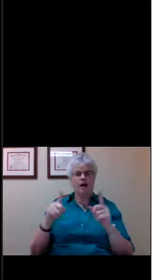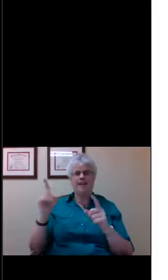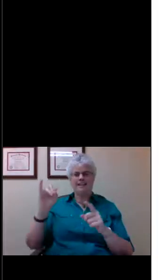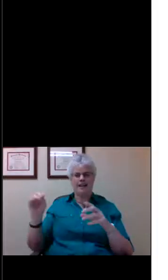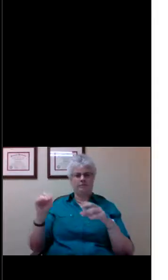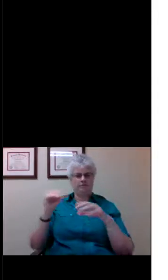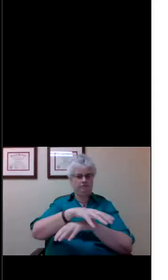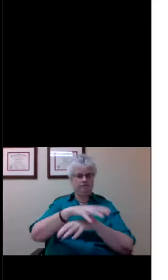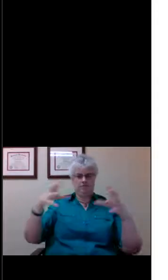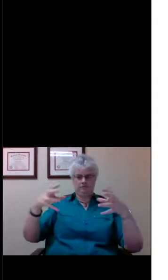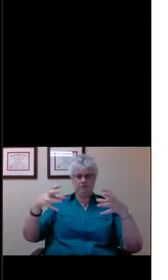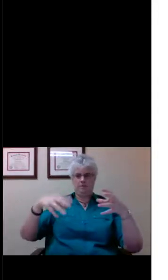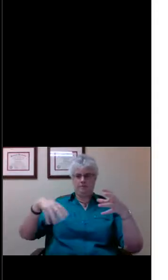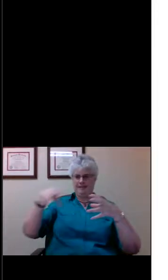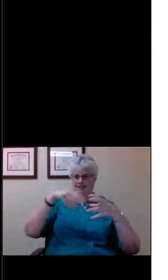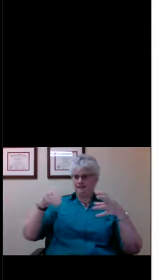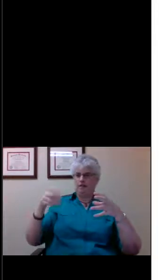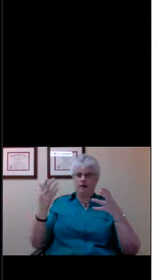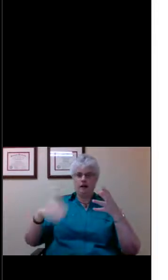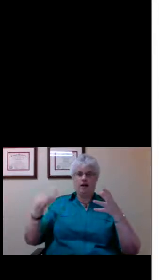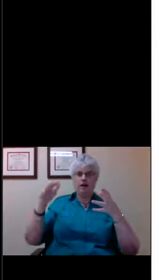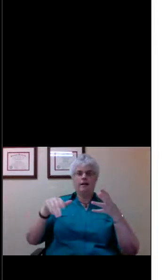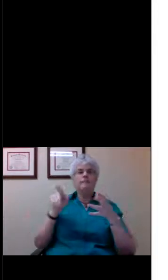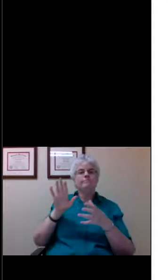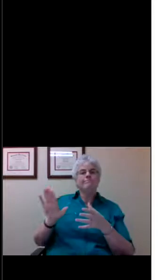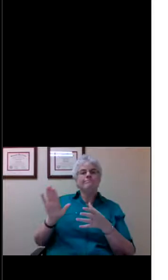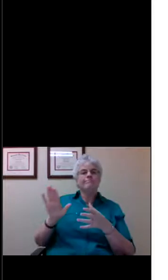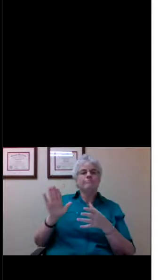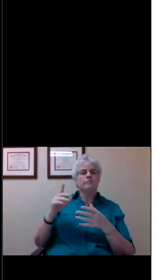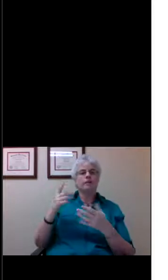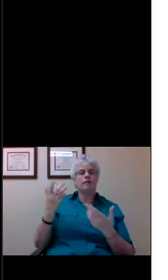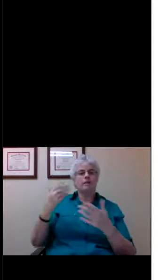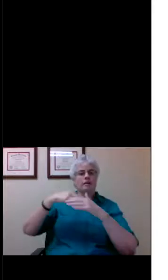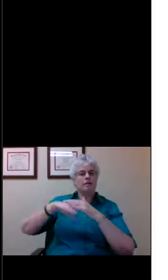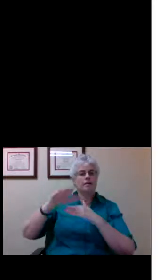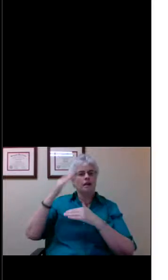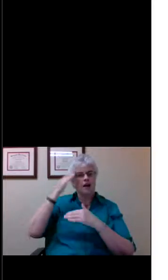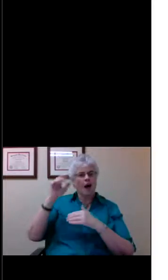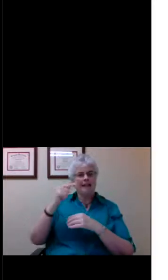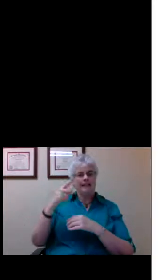use the term "skewed" but it did have an effect on the general numbers because